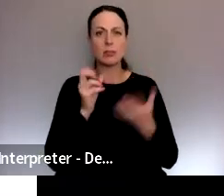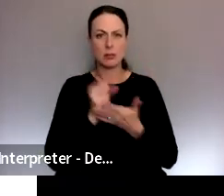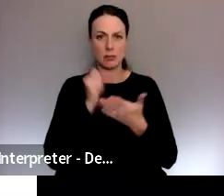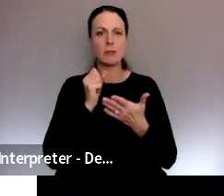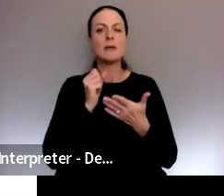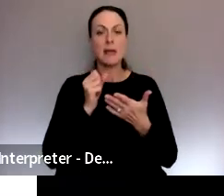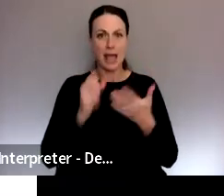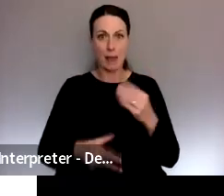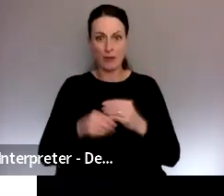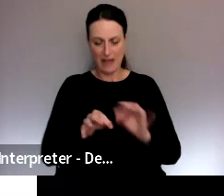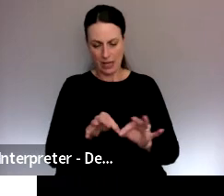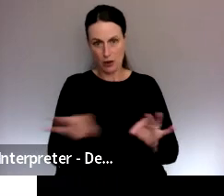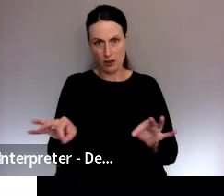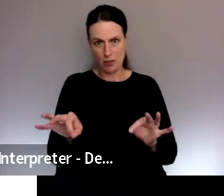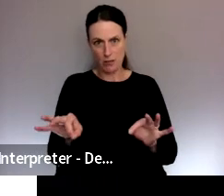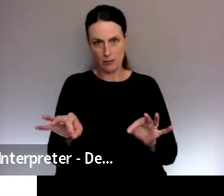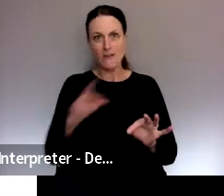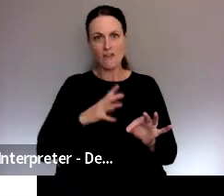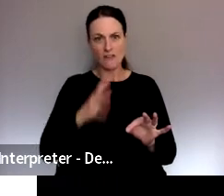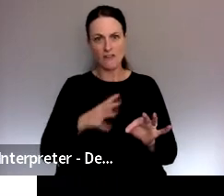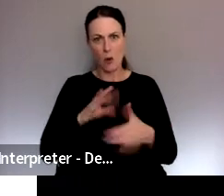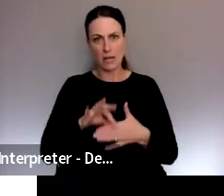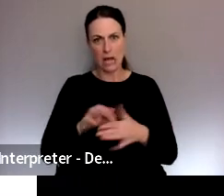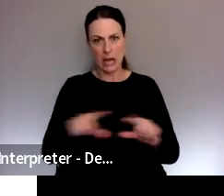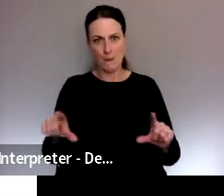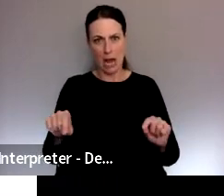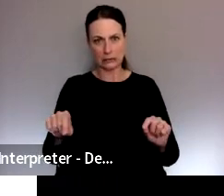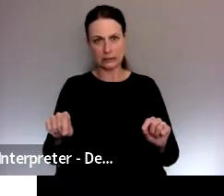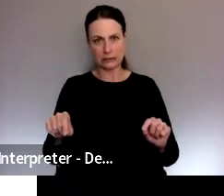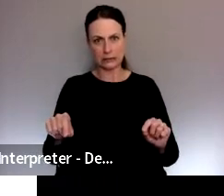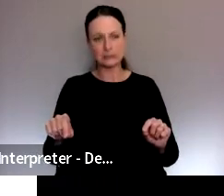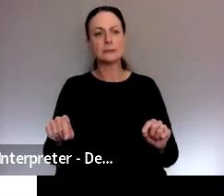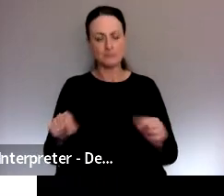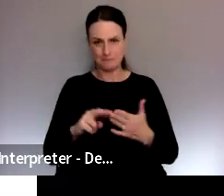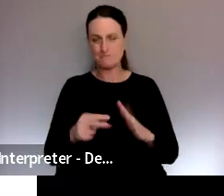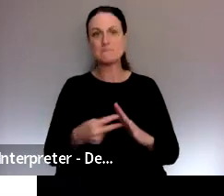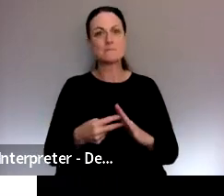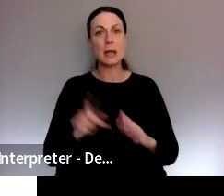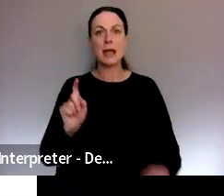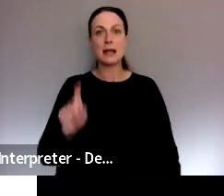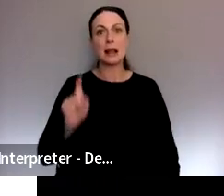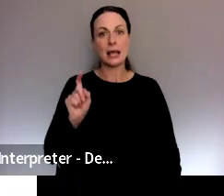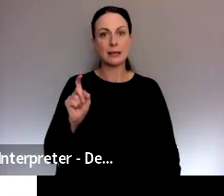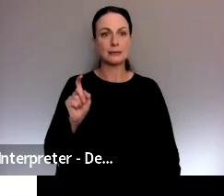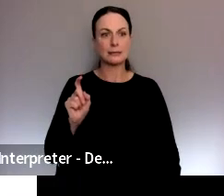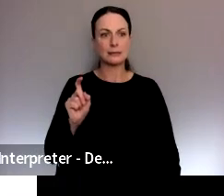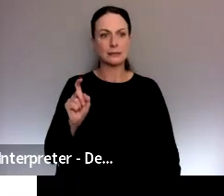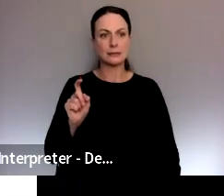and we've added the footer in to the formal content box so that when we click on this,